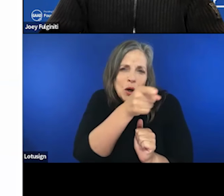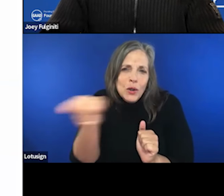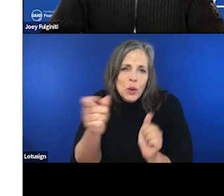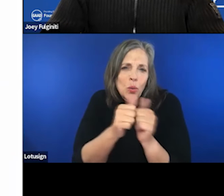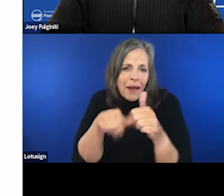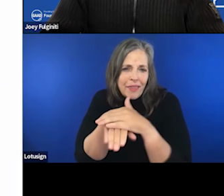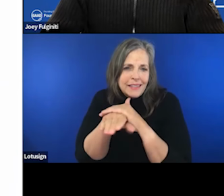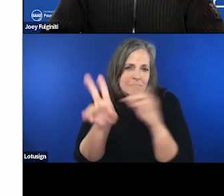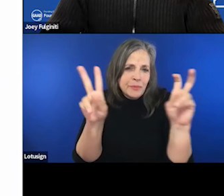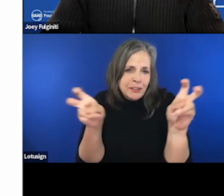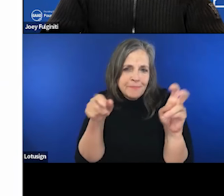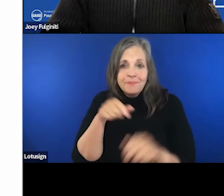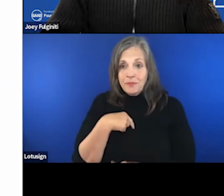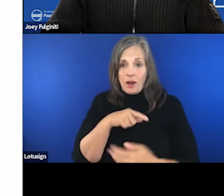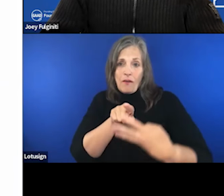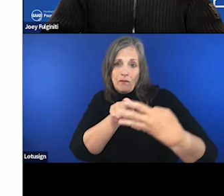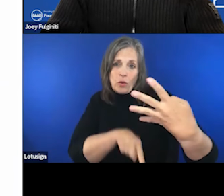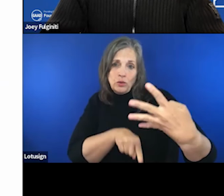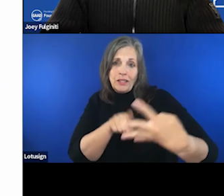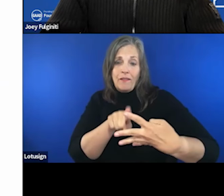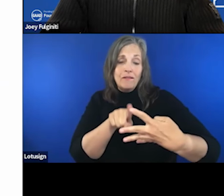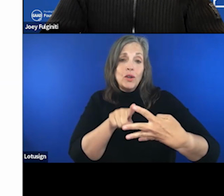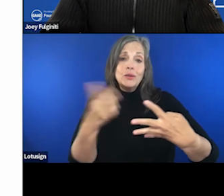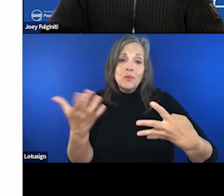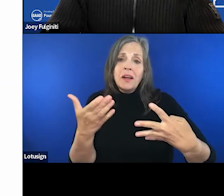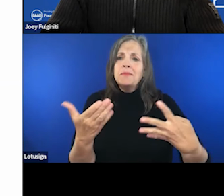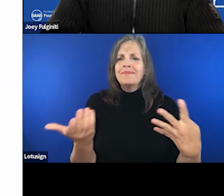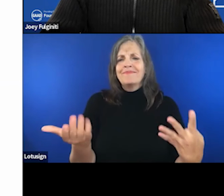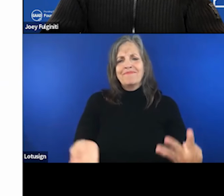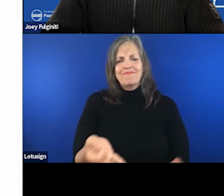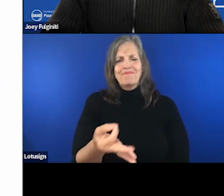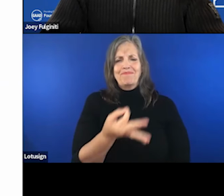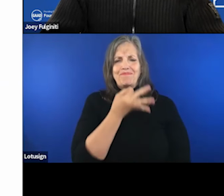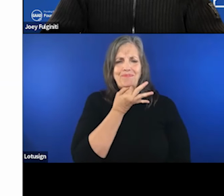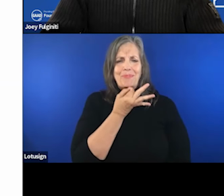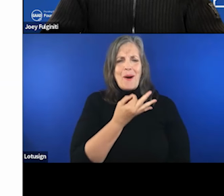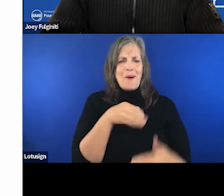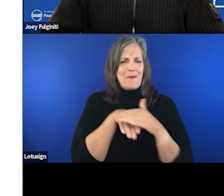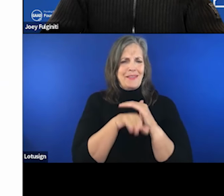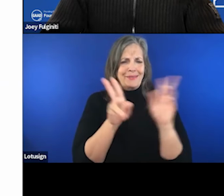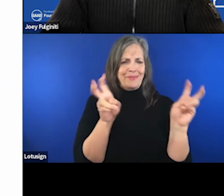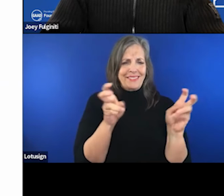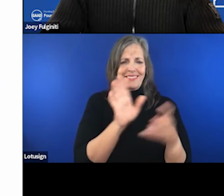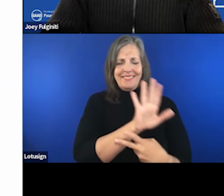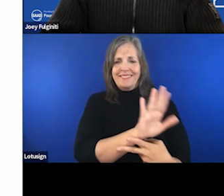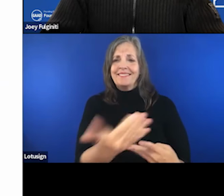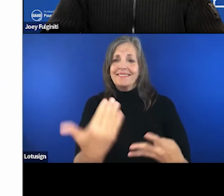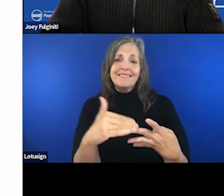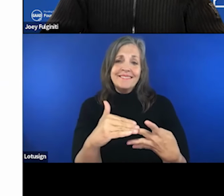are four choices the first choice is I'm an accessibility pro the second choice is I have a